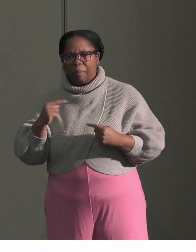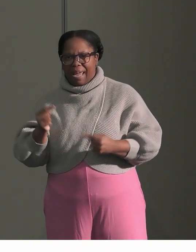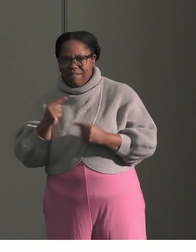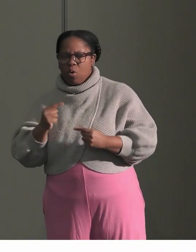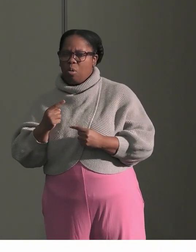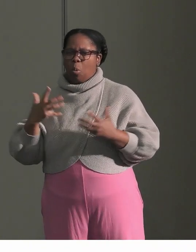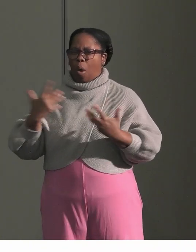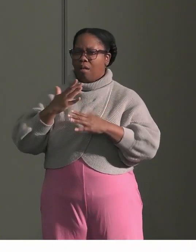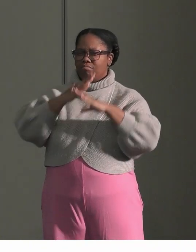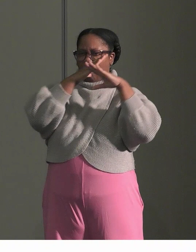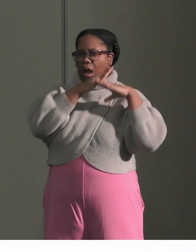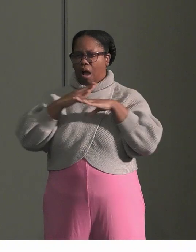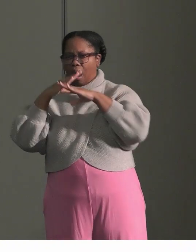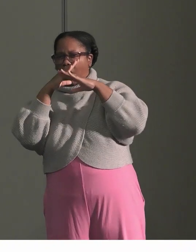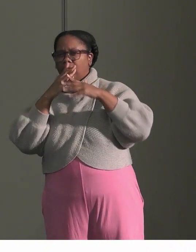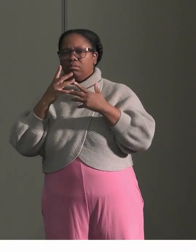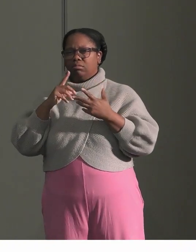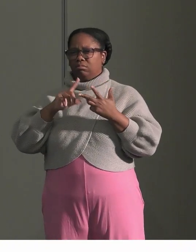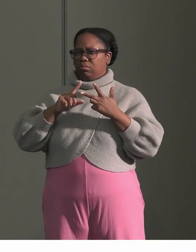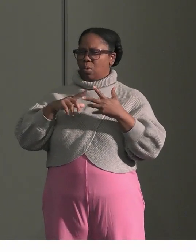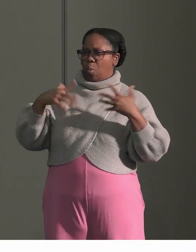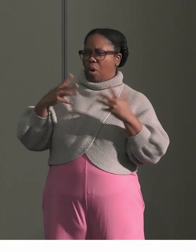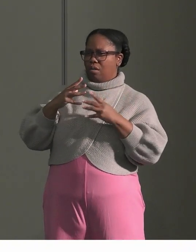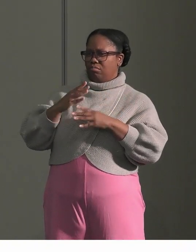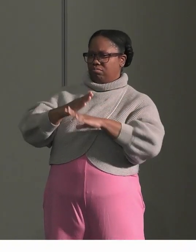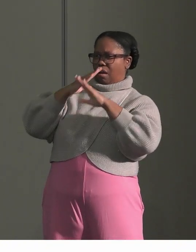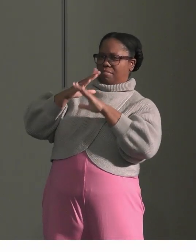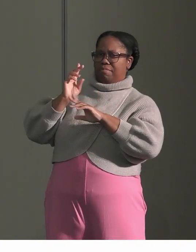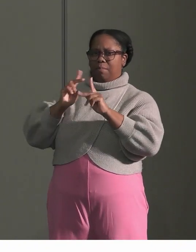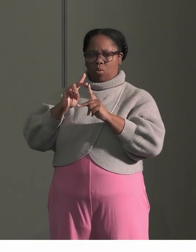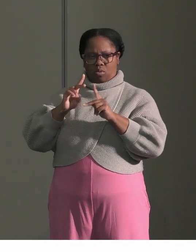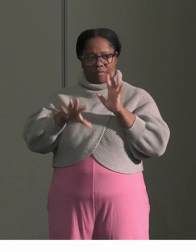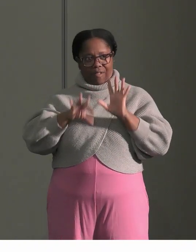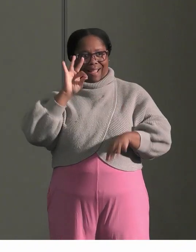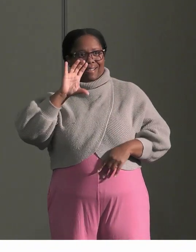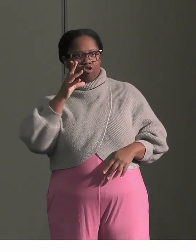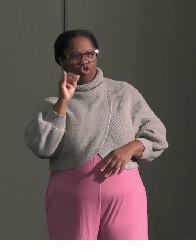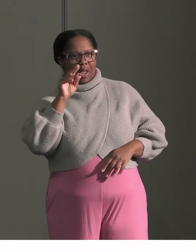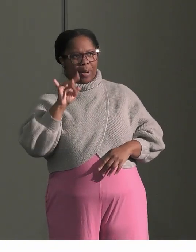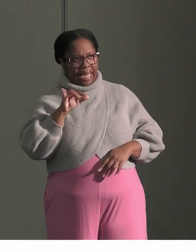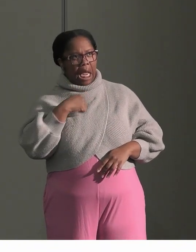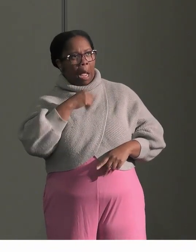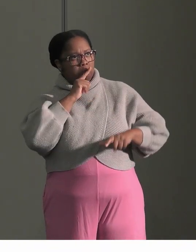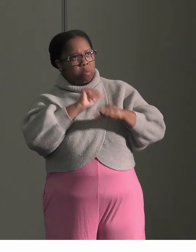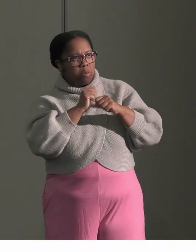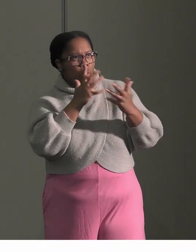from going through the flow and stop people to find a charity they wanted to support.